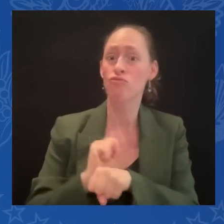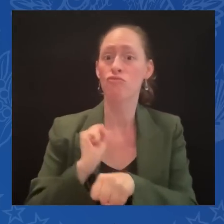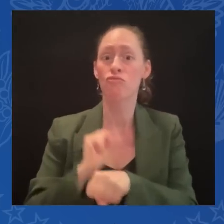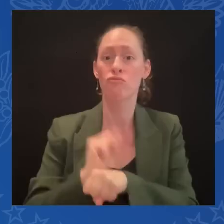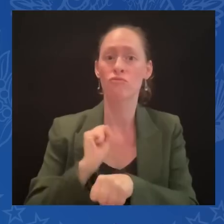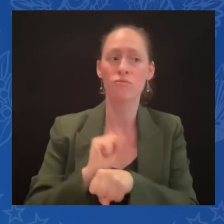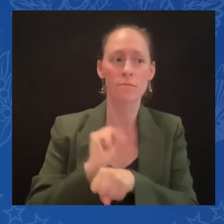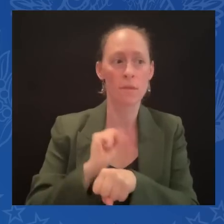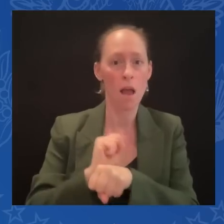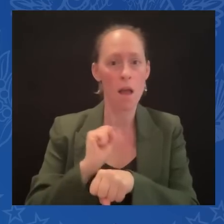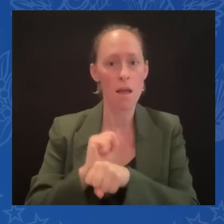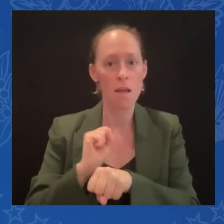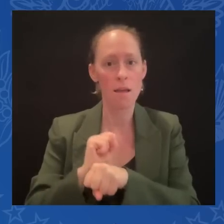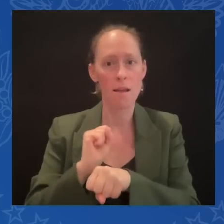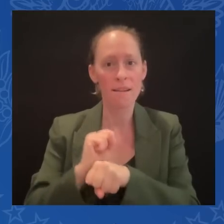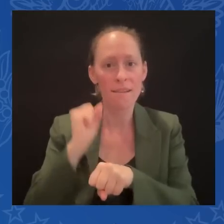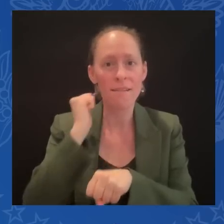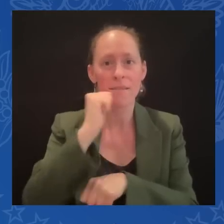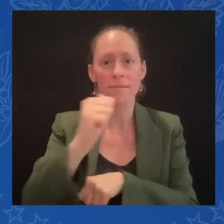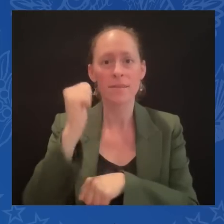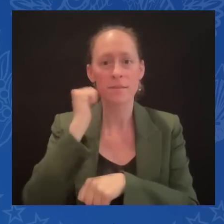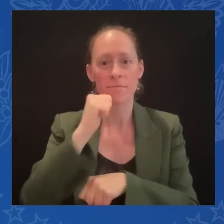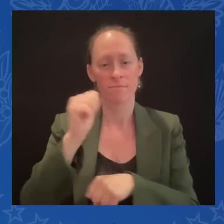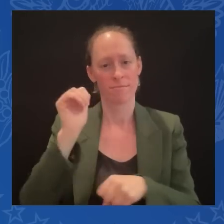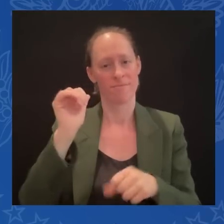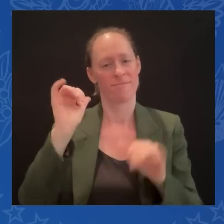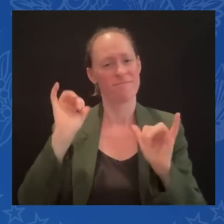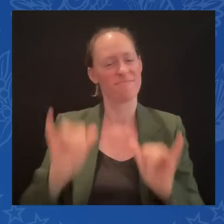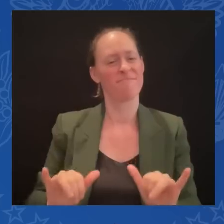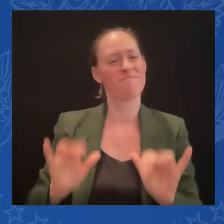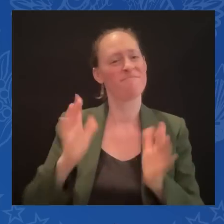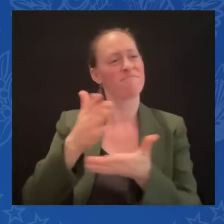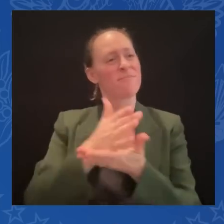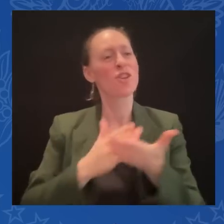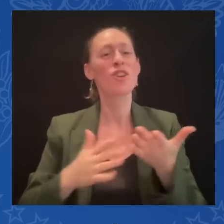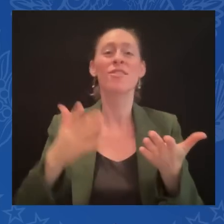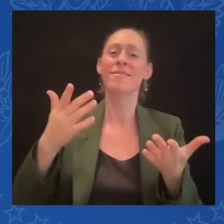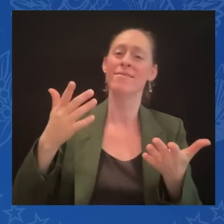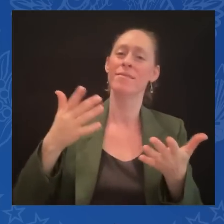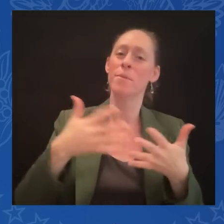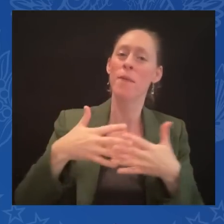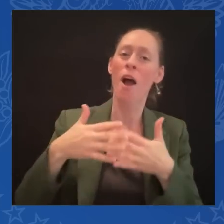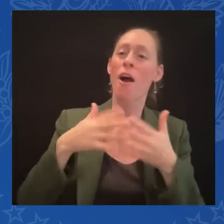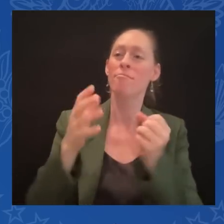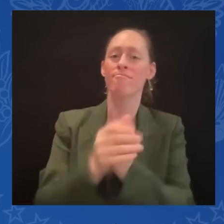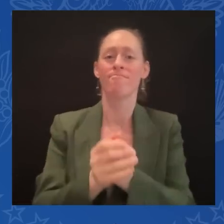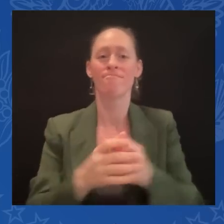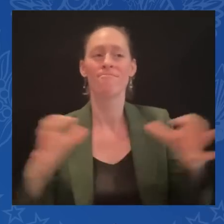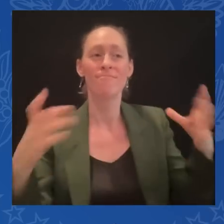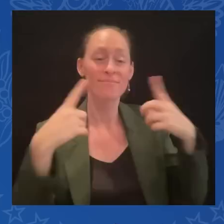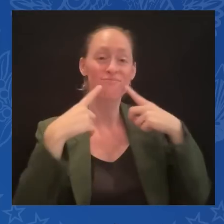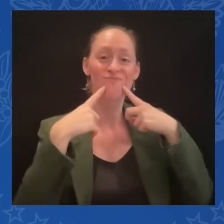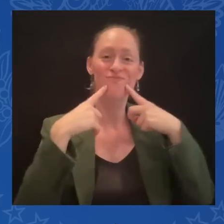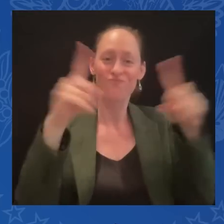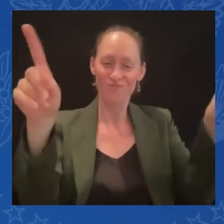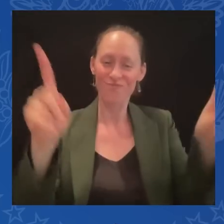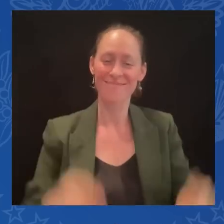That's what Bidenomics is all about. Thanks to Bidenomics, South Carolina communities